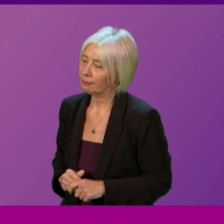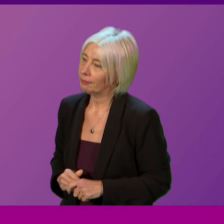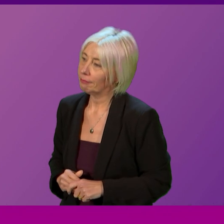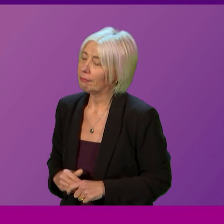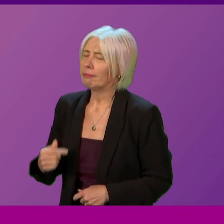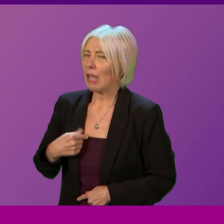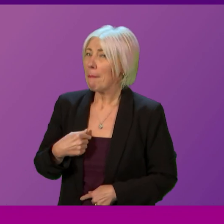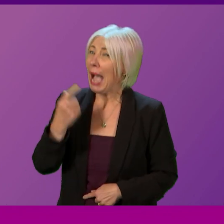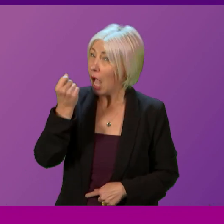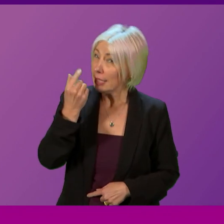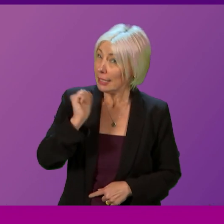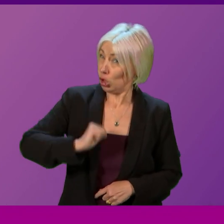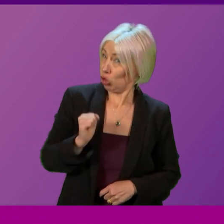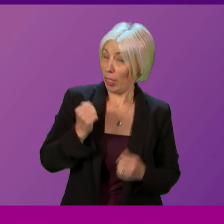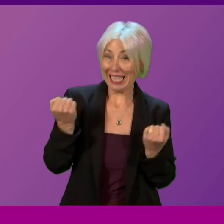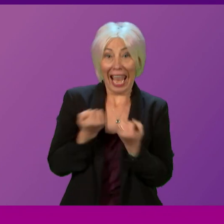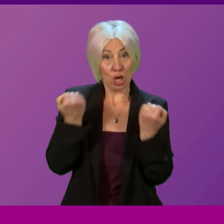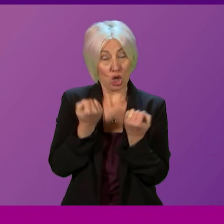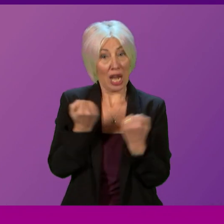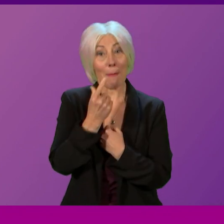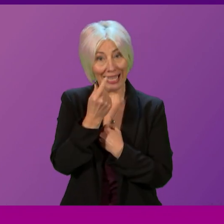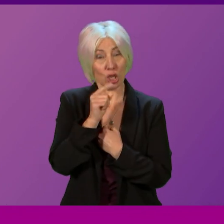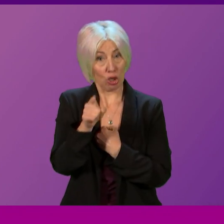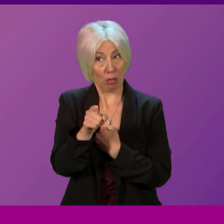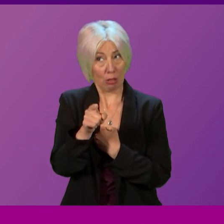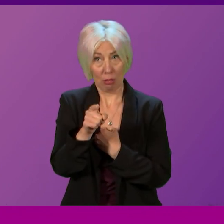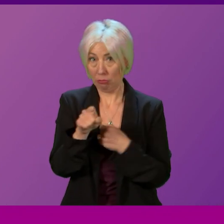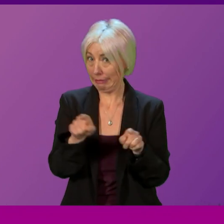My understanding of Scotland’s energy potential is as it has always been.